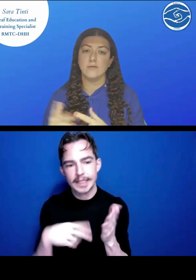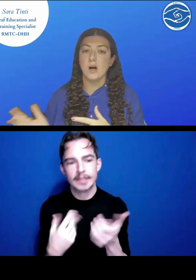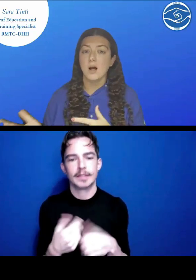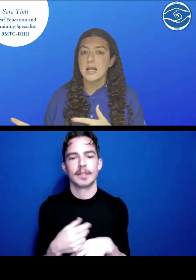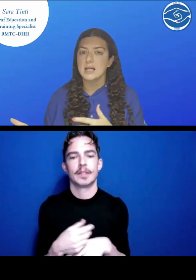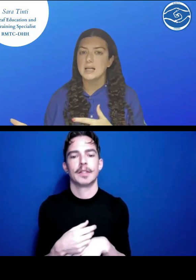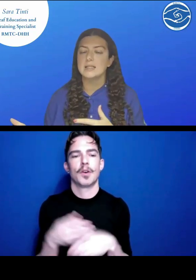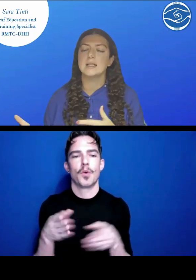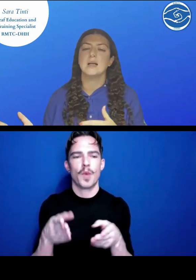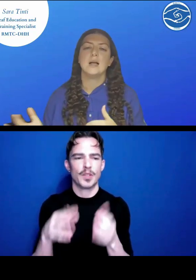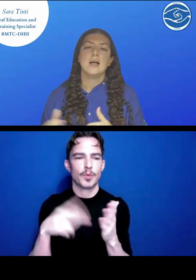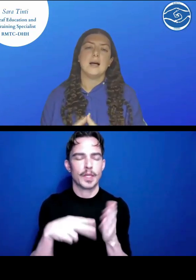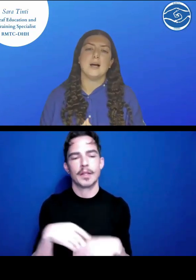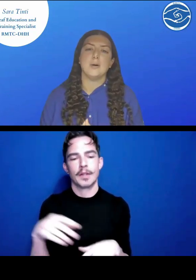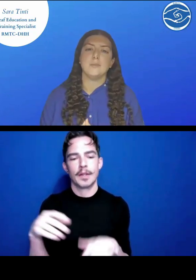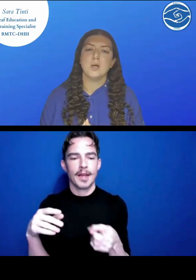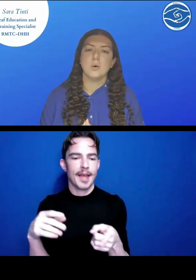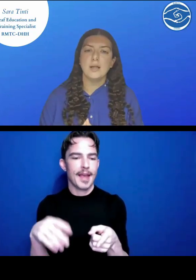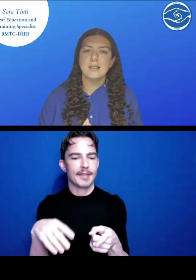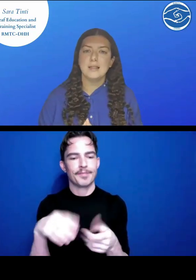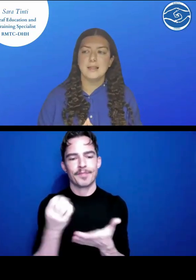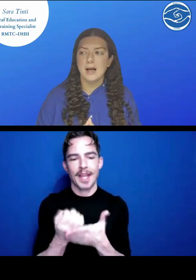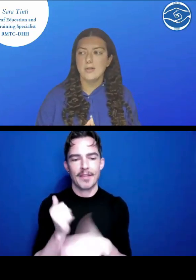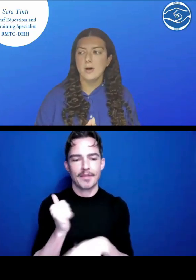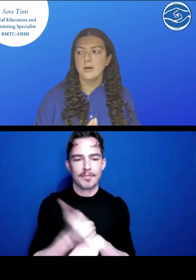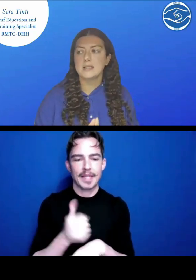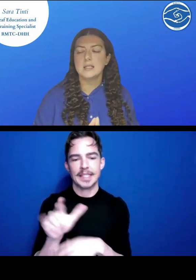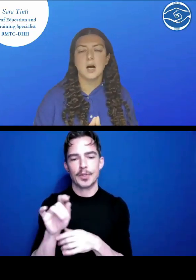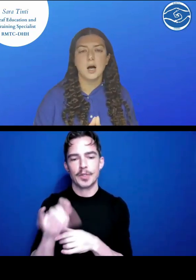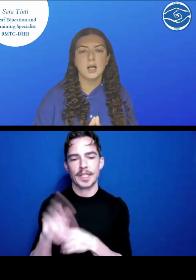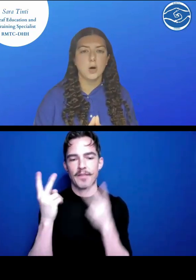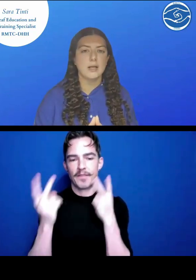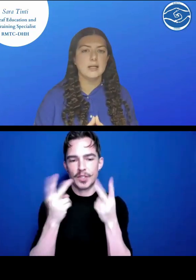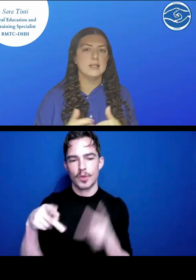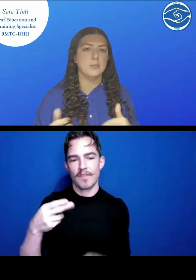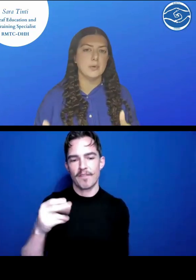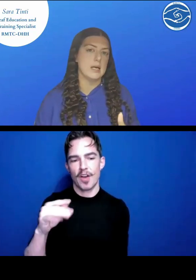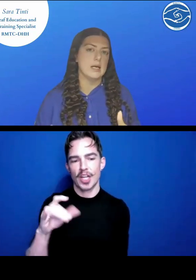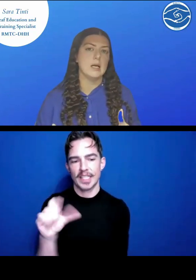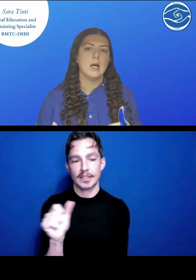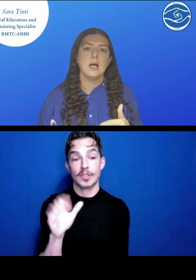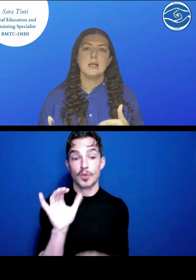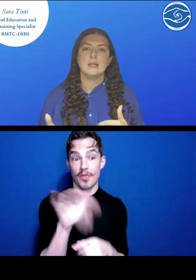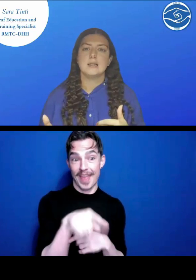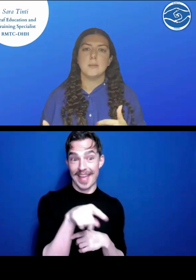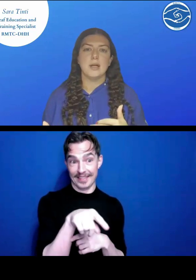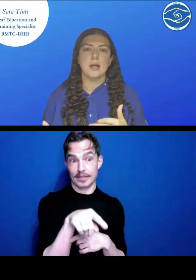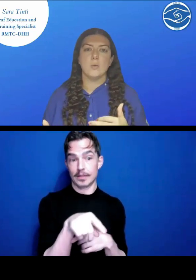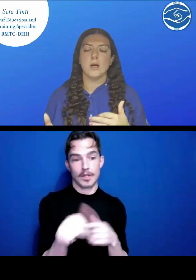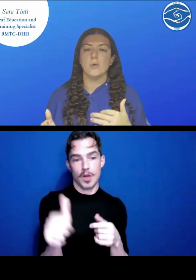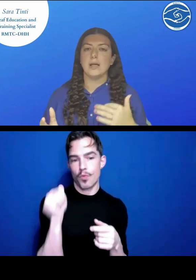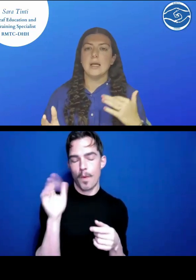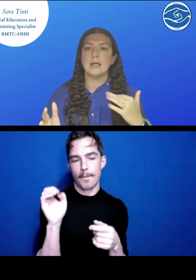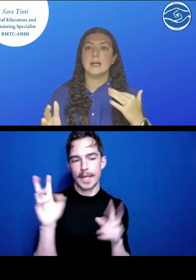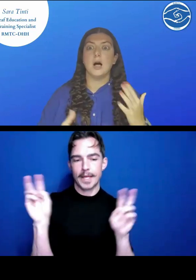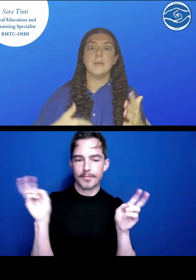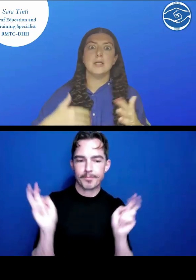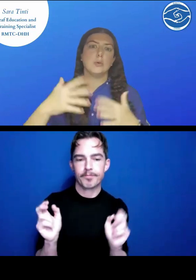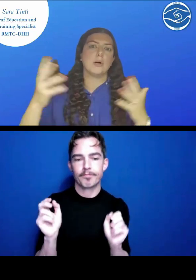Visual Phonics. So with that though, it's not going to be something where we come and